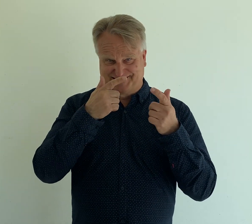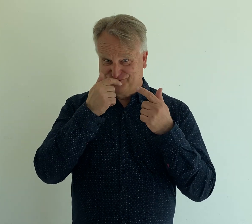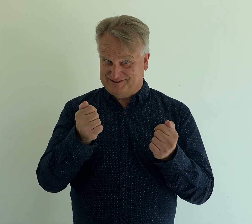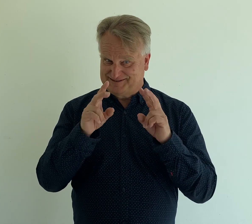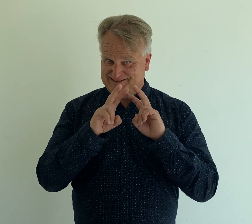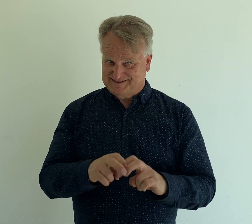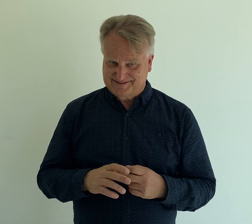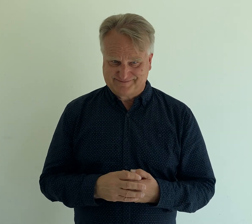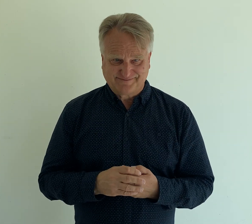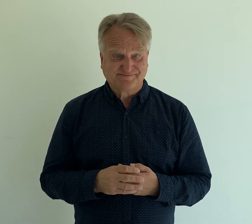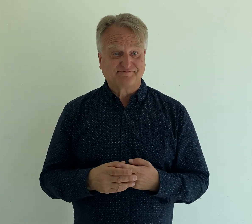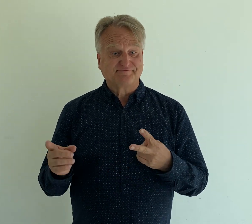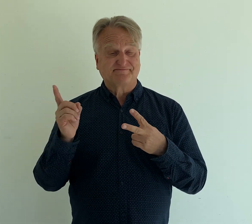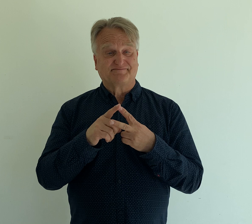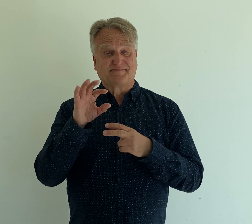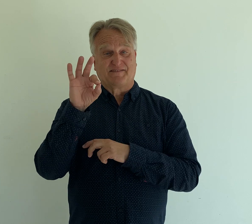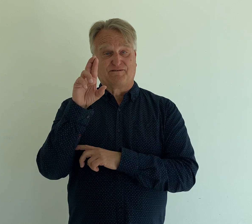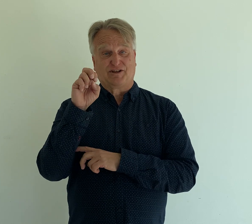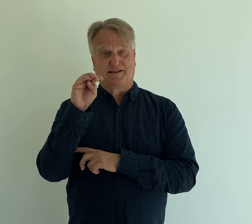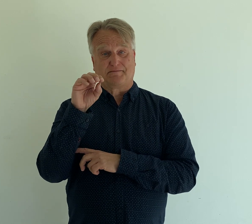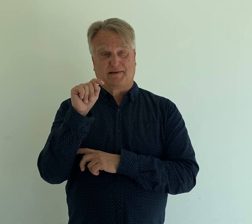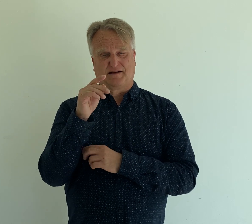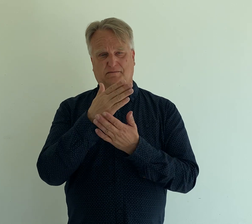yet both boast dynamic, vibrant communities. To begin, Fremont